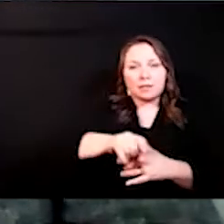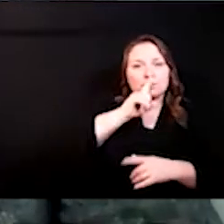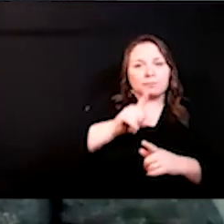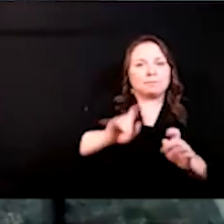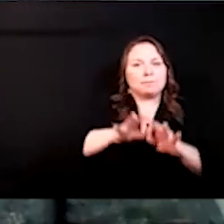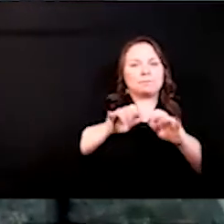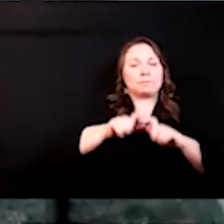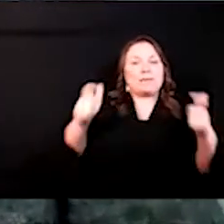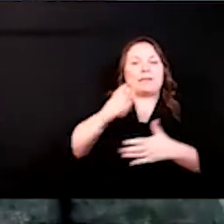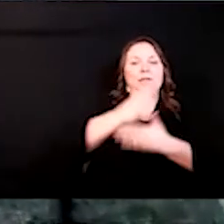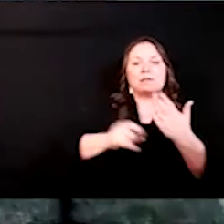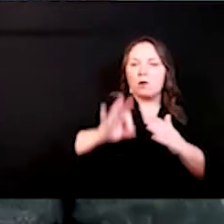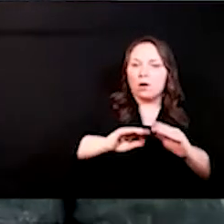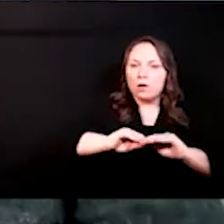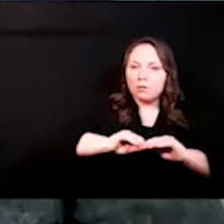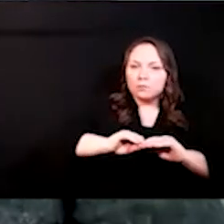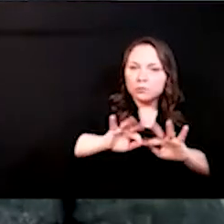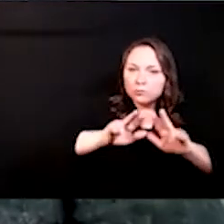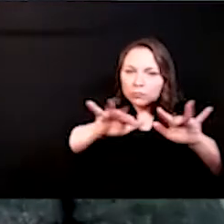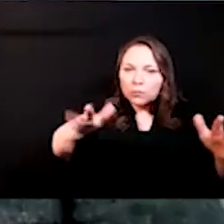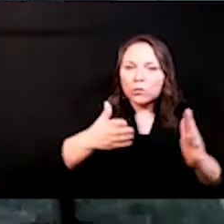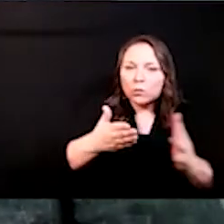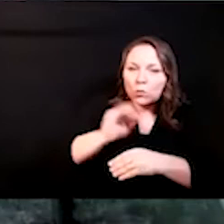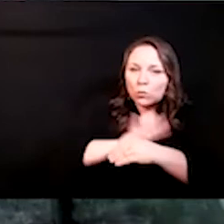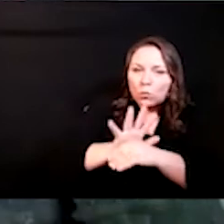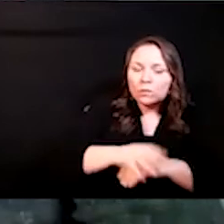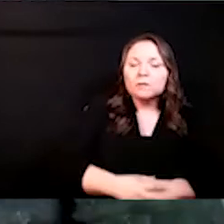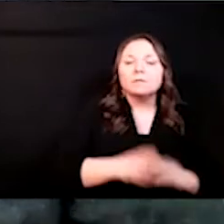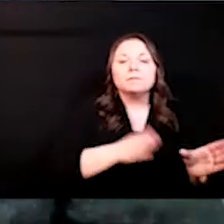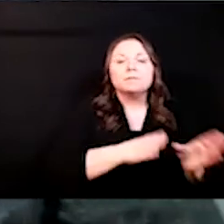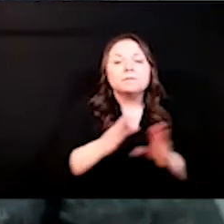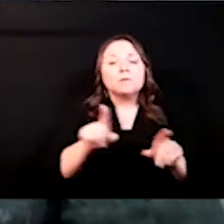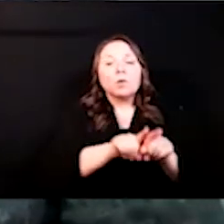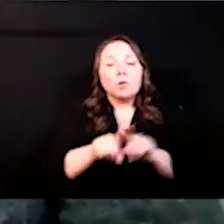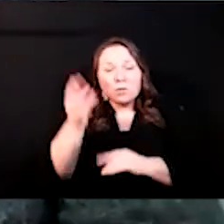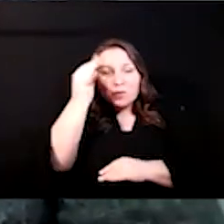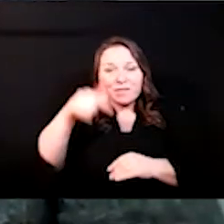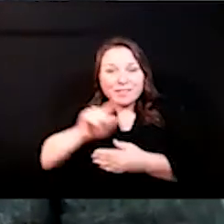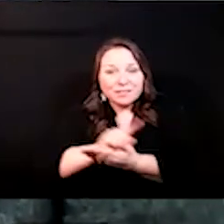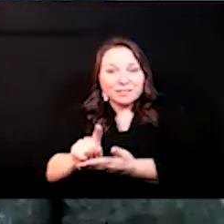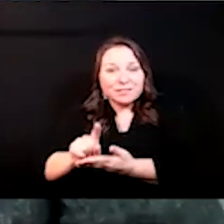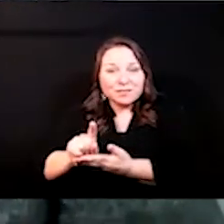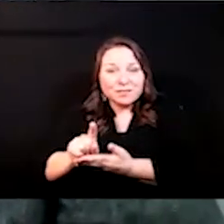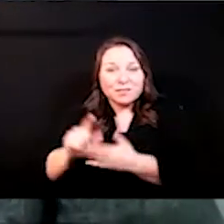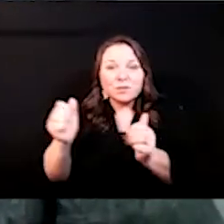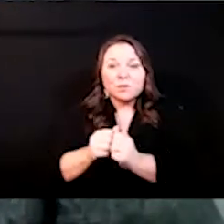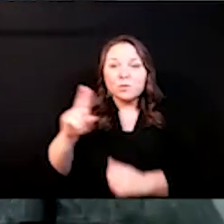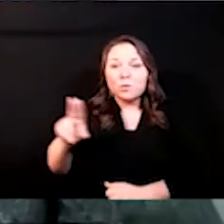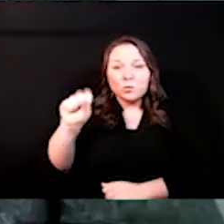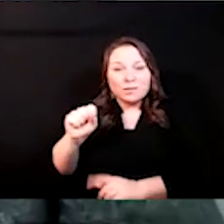, THAT'S BEEN A HUGE CONTRIBUTOR TO THE SPREAD